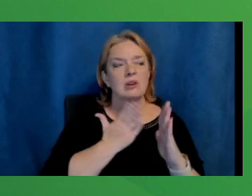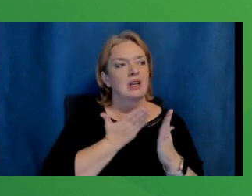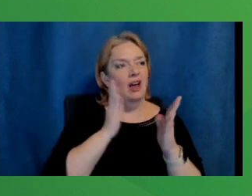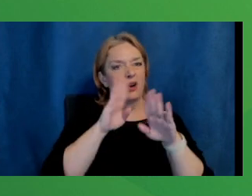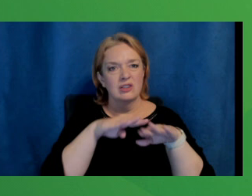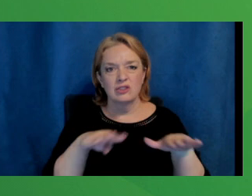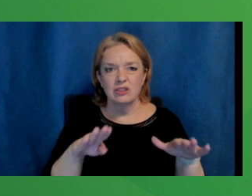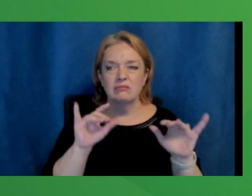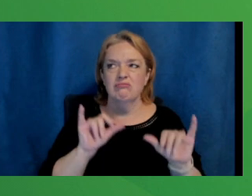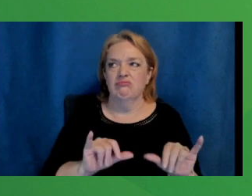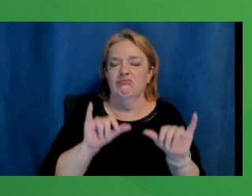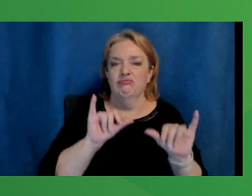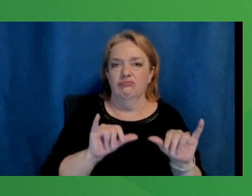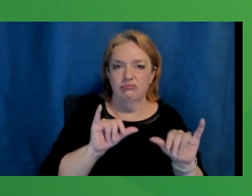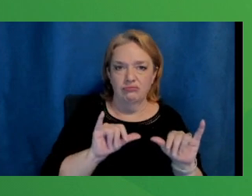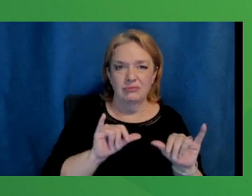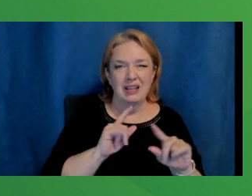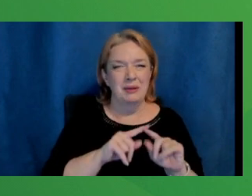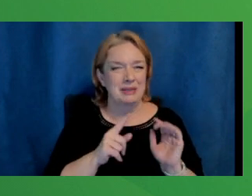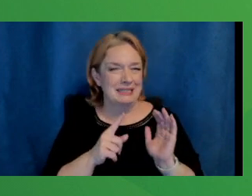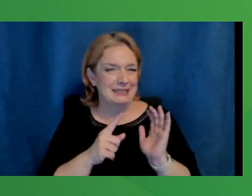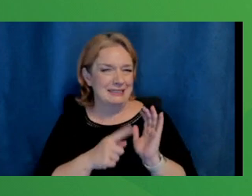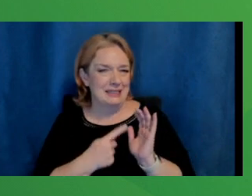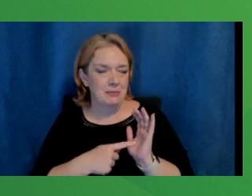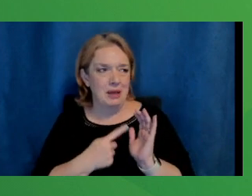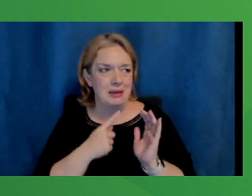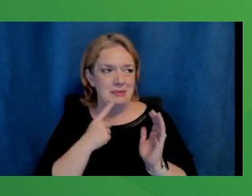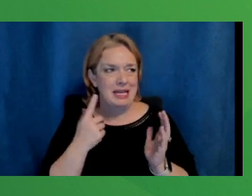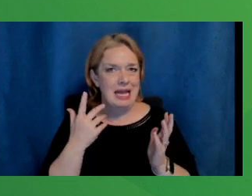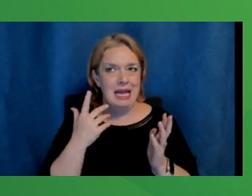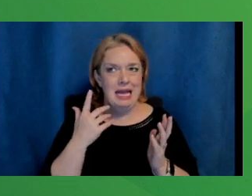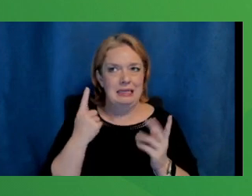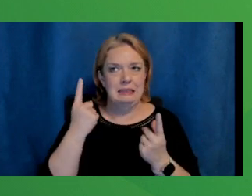But sometimes they weren't always clear on what course of action to take. They're just middle